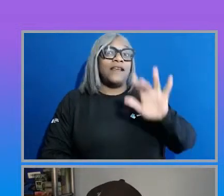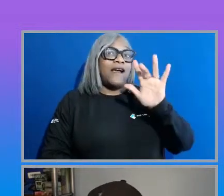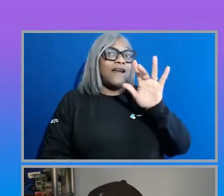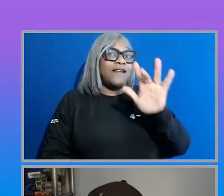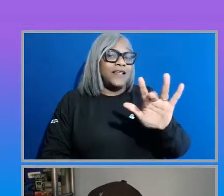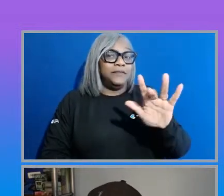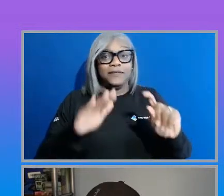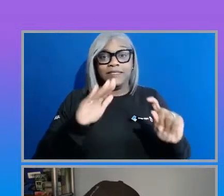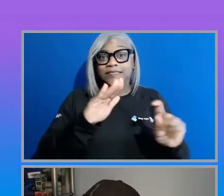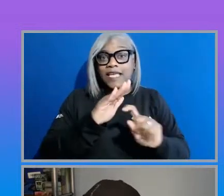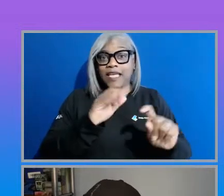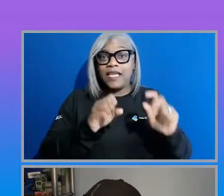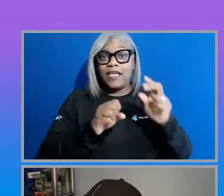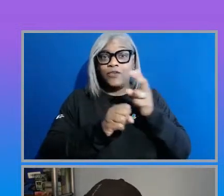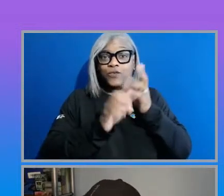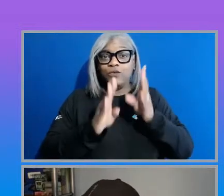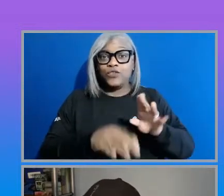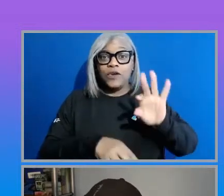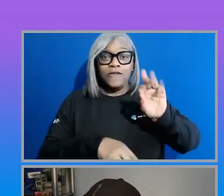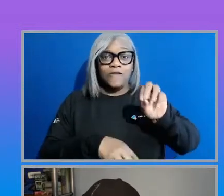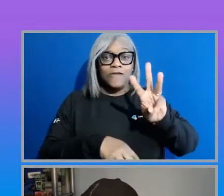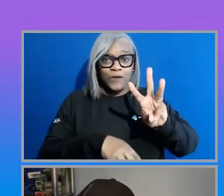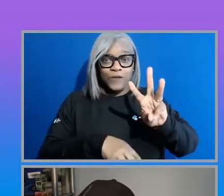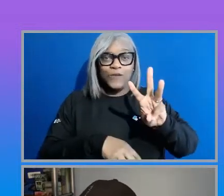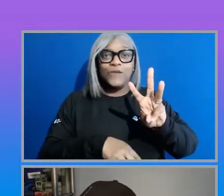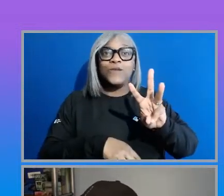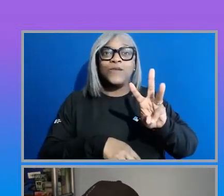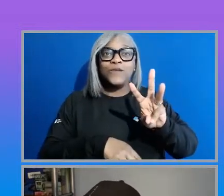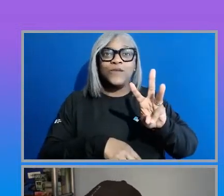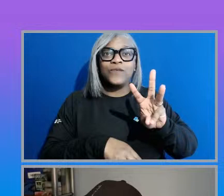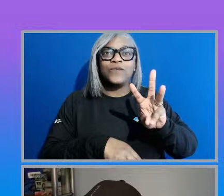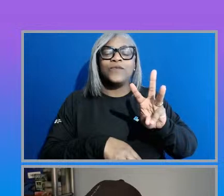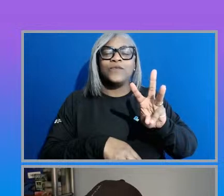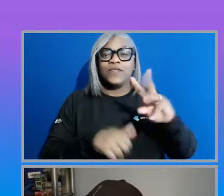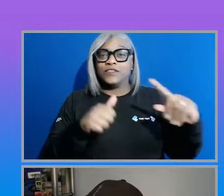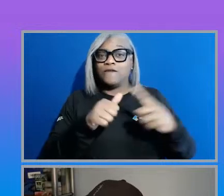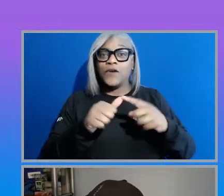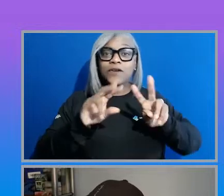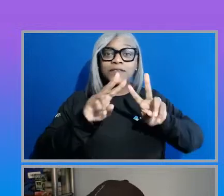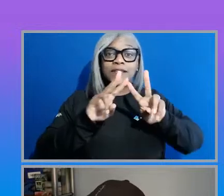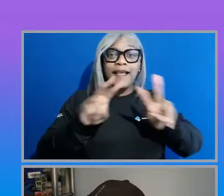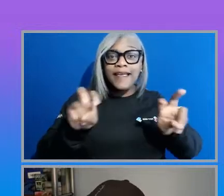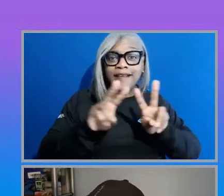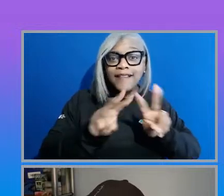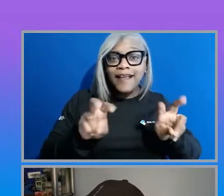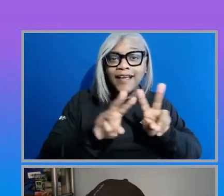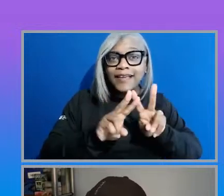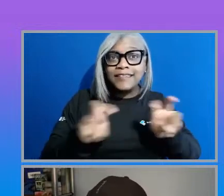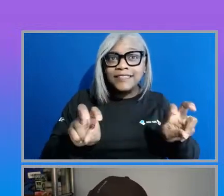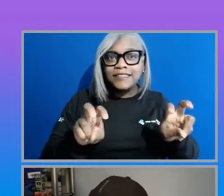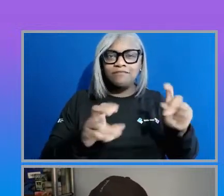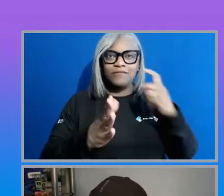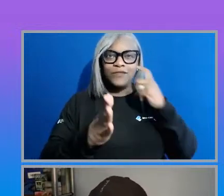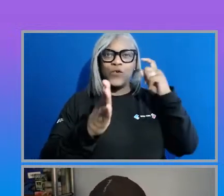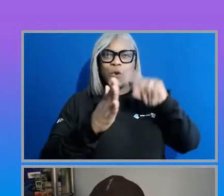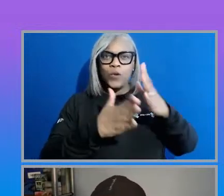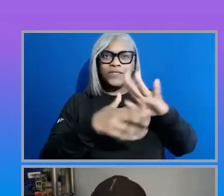Scan User Flow. And what it's going to do is it's going to analyze the page. It's going to